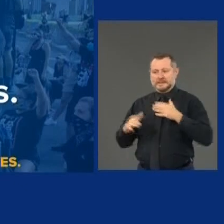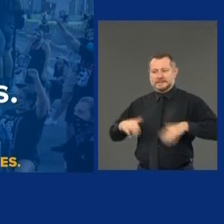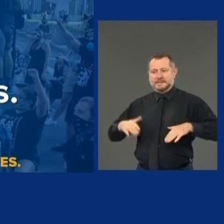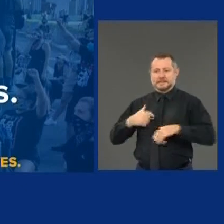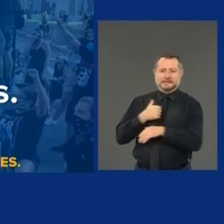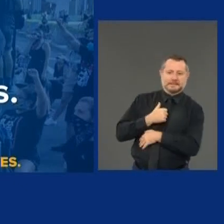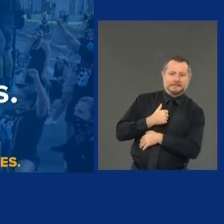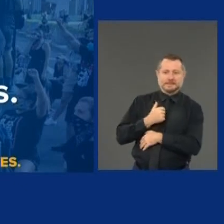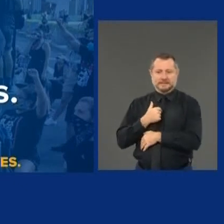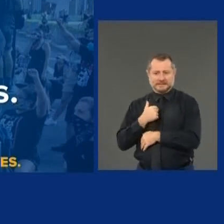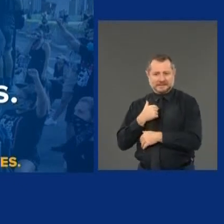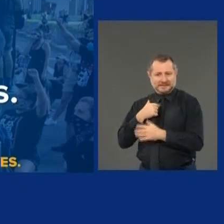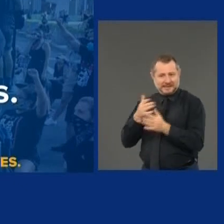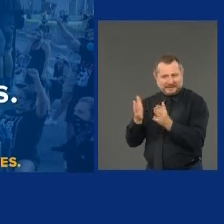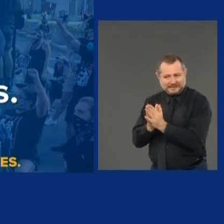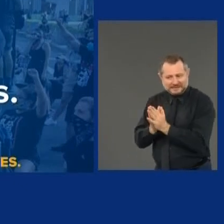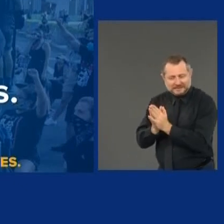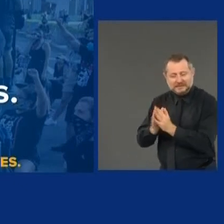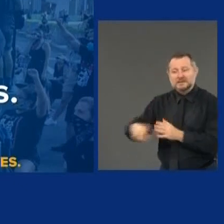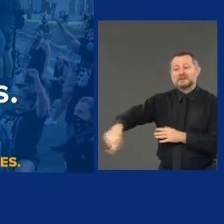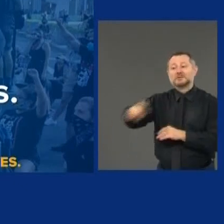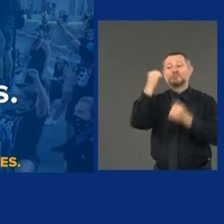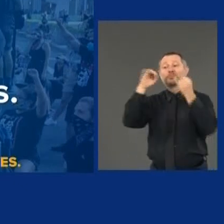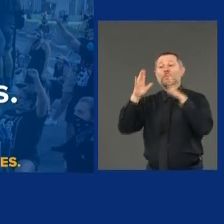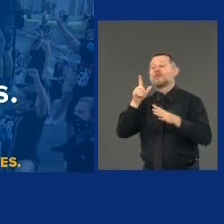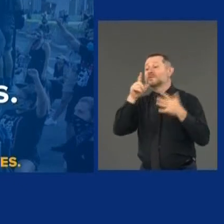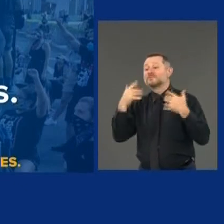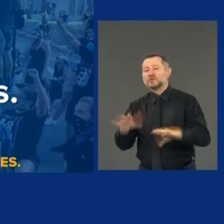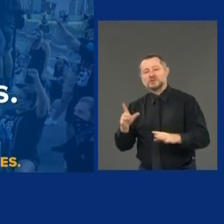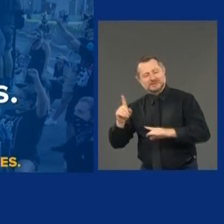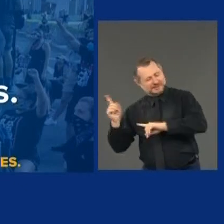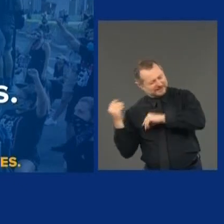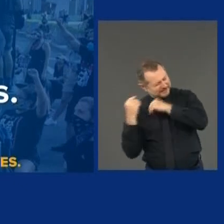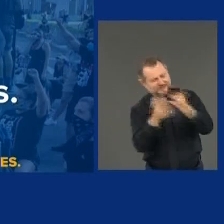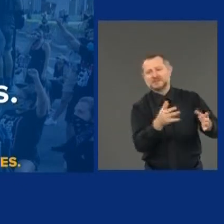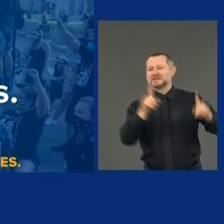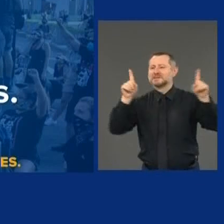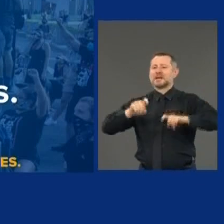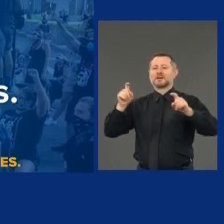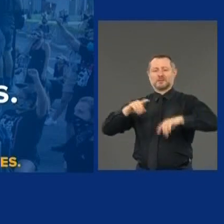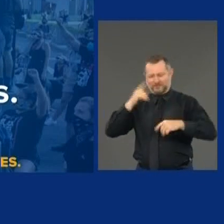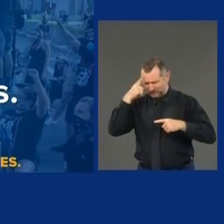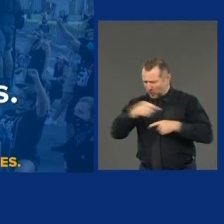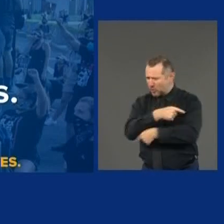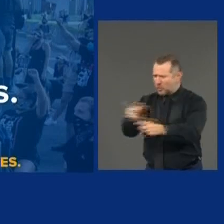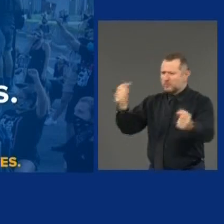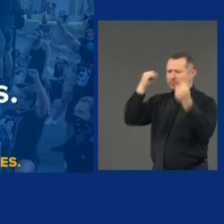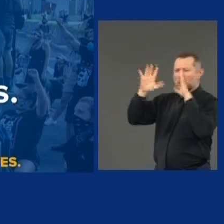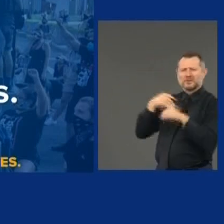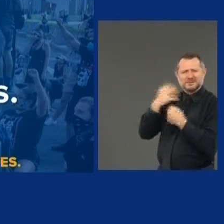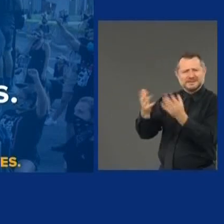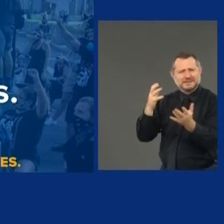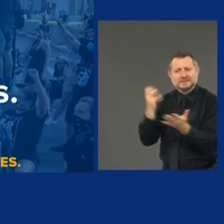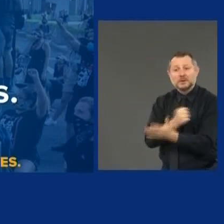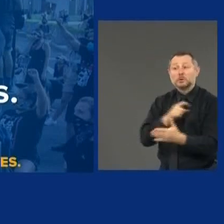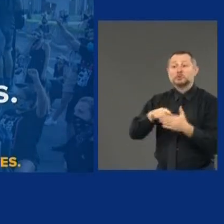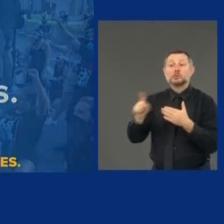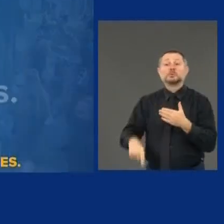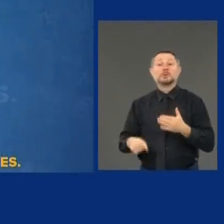WE'RE STILL NOT SURE WHAT THE EFFECT OF THE PROTESTERS IS. AND THAT WON'T SHOW UP, I'VE ASKED THEM TO GET TESTED.